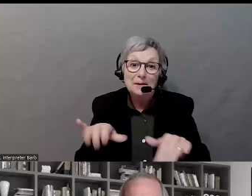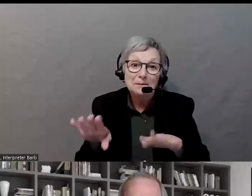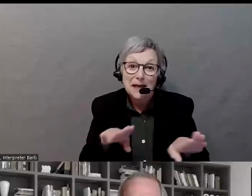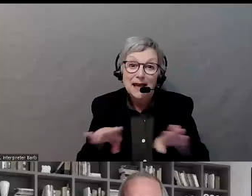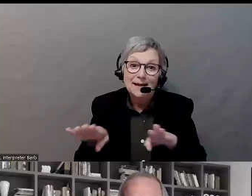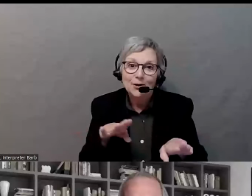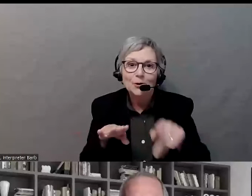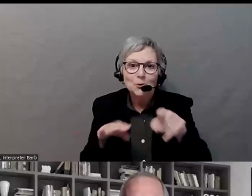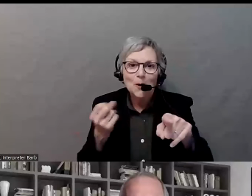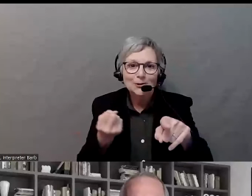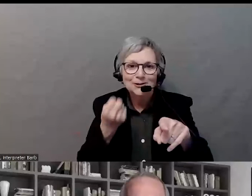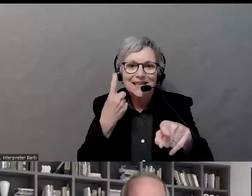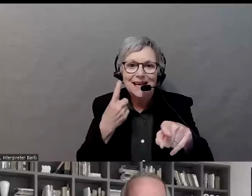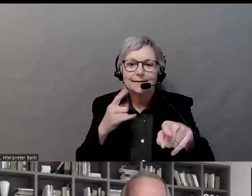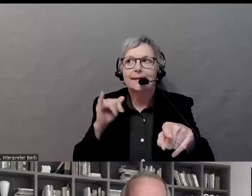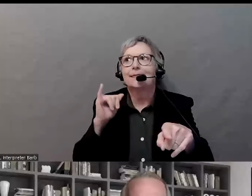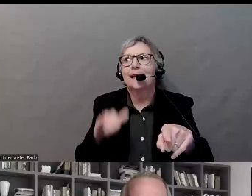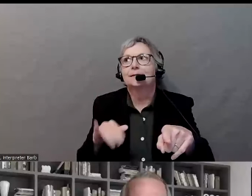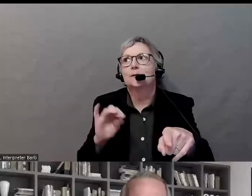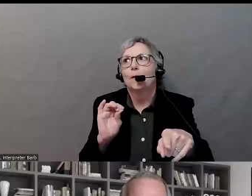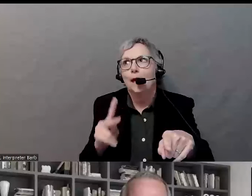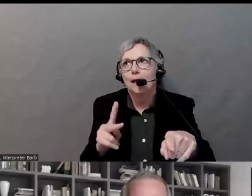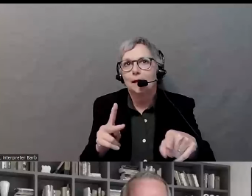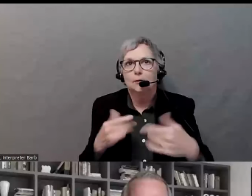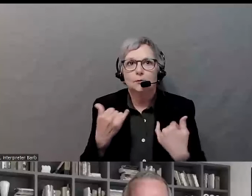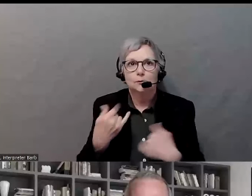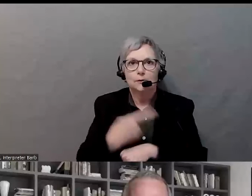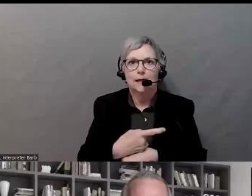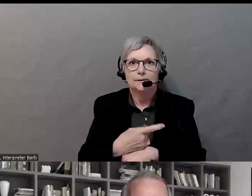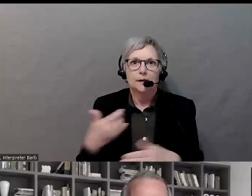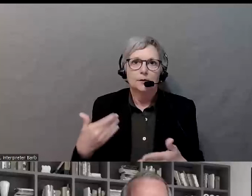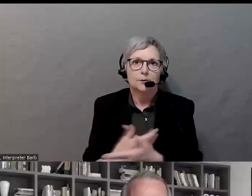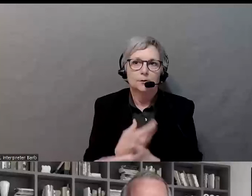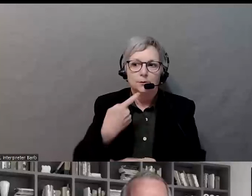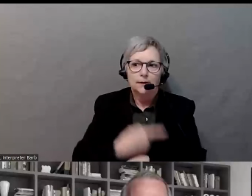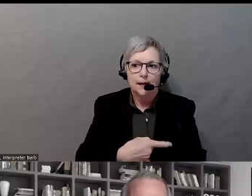OKAY AND TODAY IS A NEW DAY AND THIS PERSON WANTS TO DO WELL AND